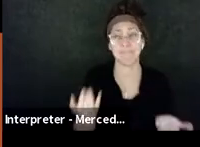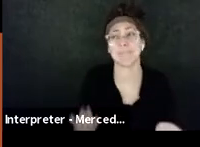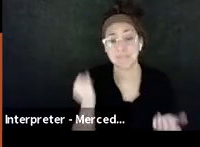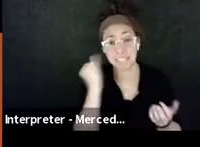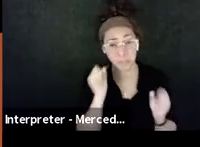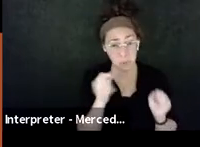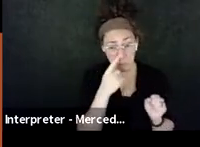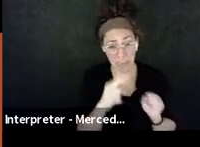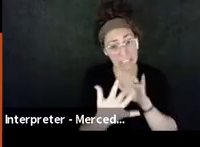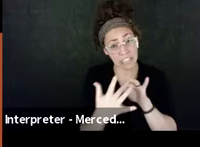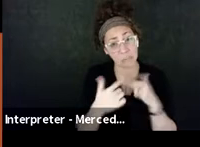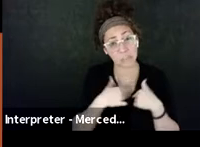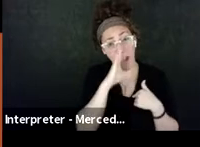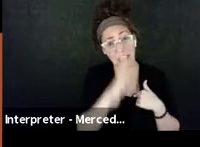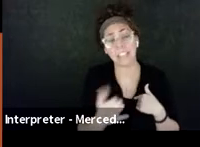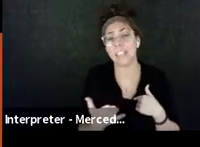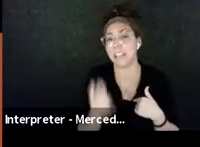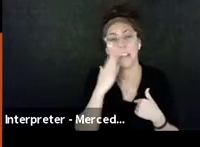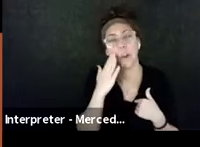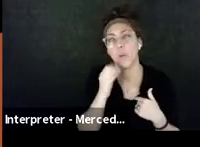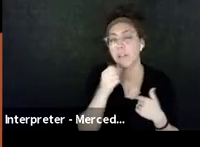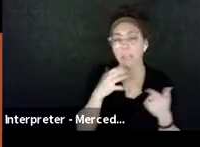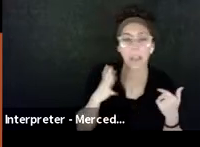Natalie Chavez: Ideal but if you know that you have a student that struggling